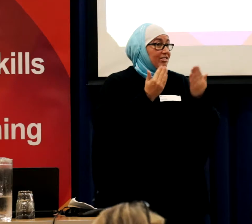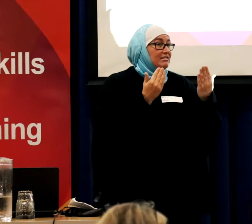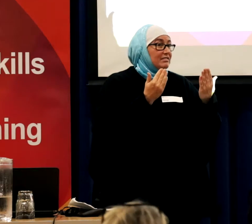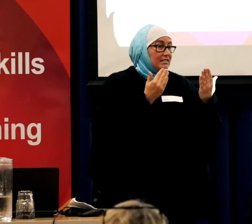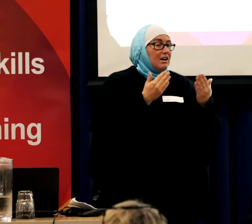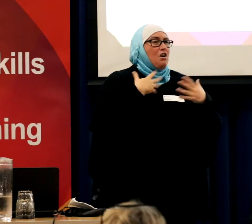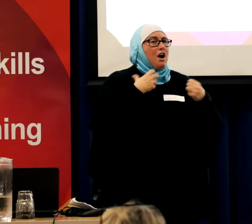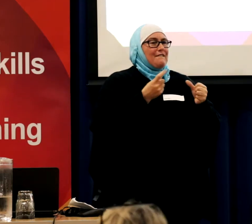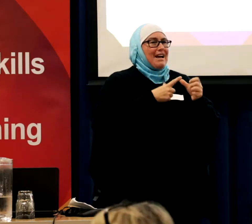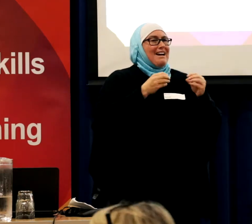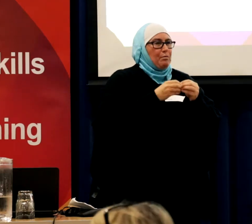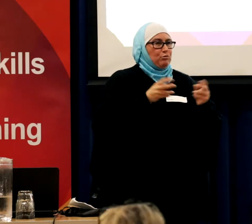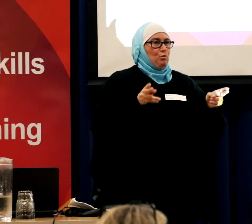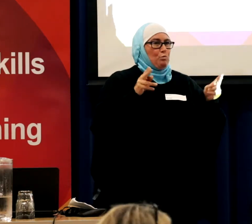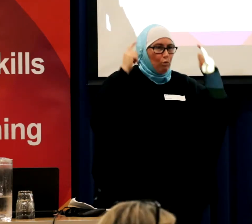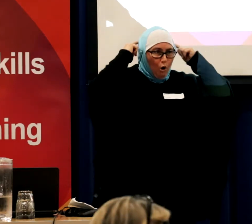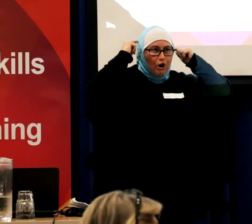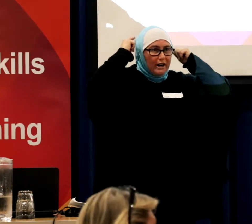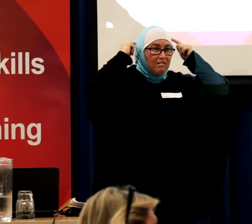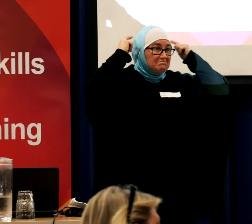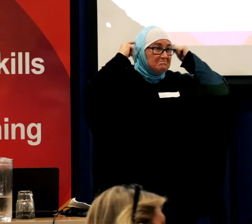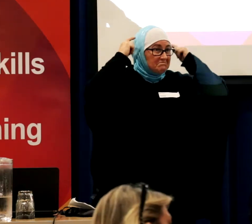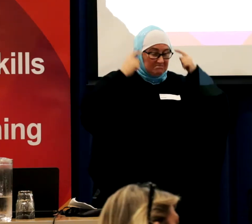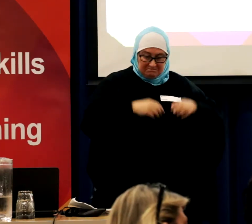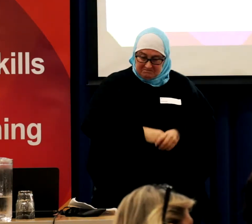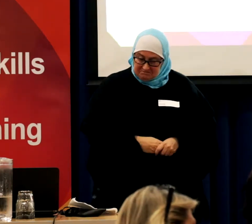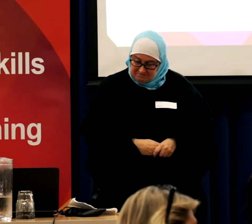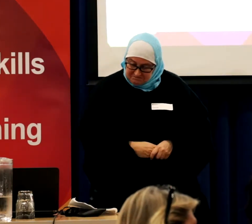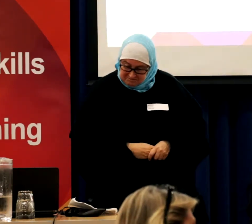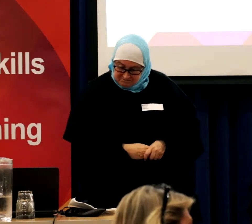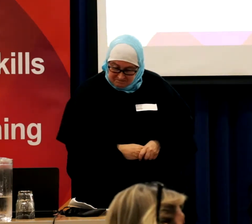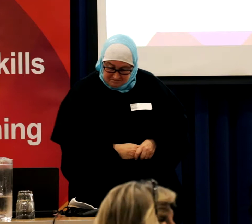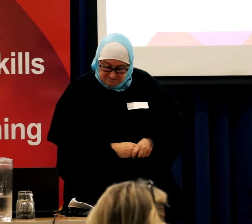I’ve got an abnormal cochlear.